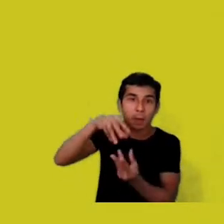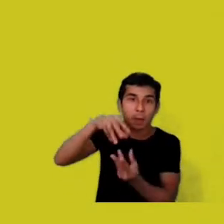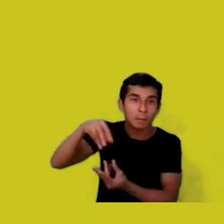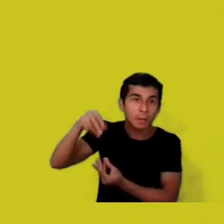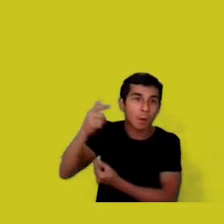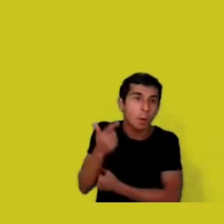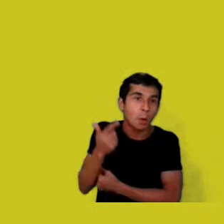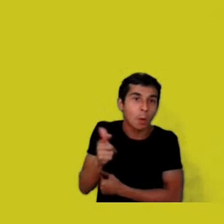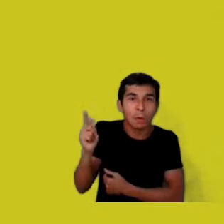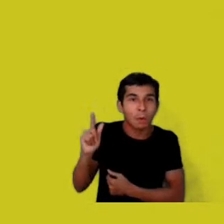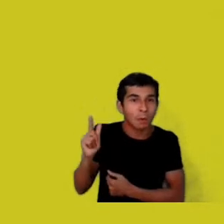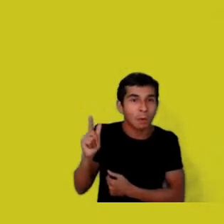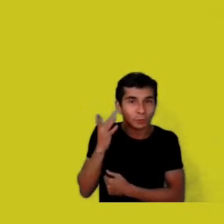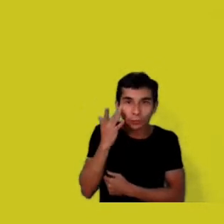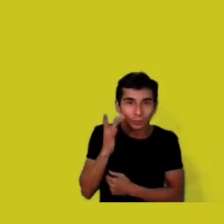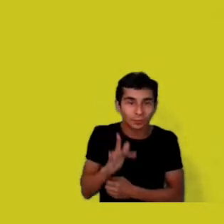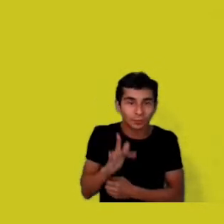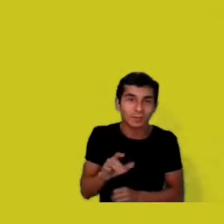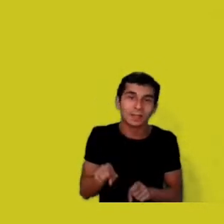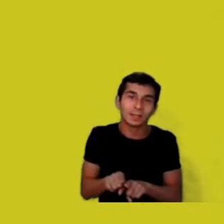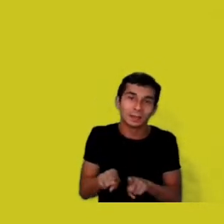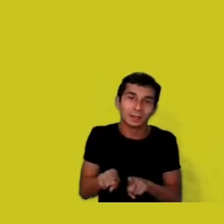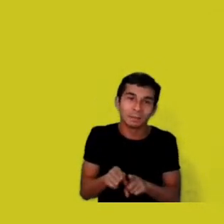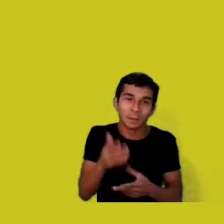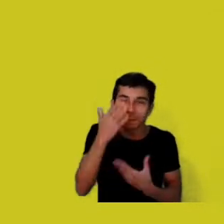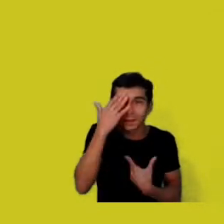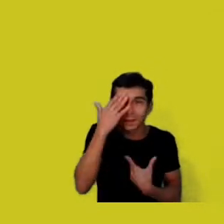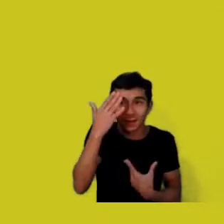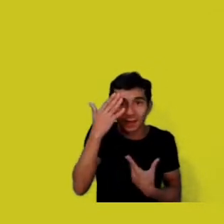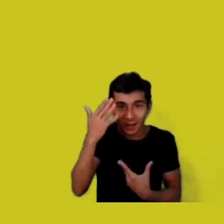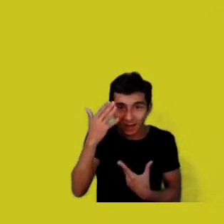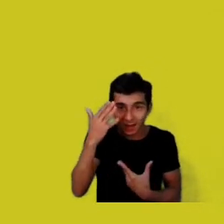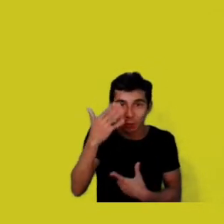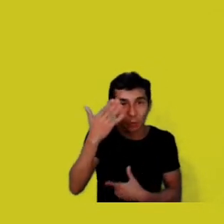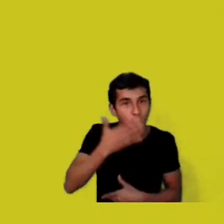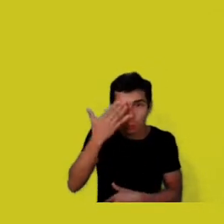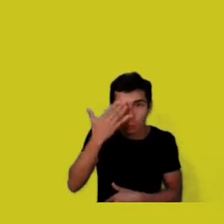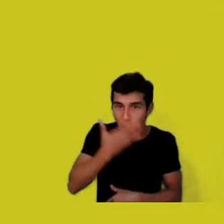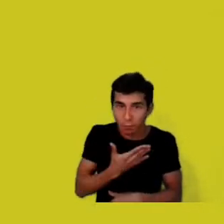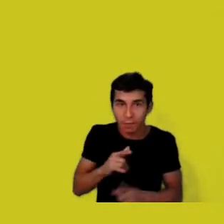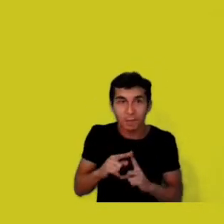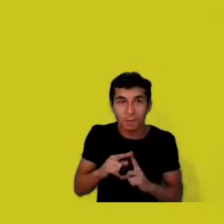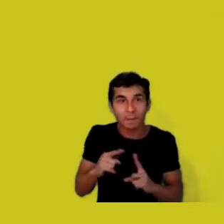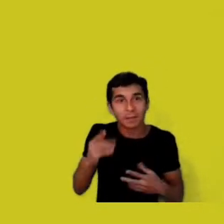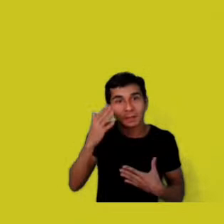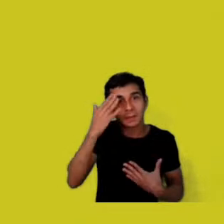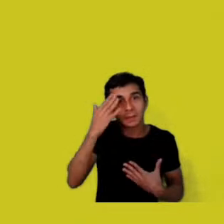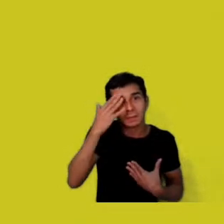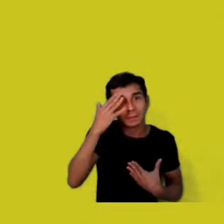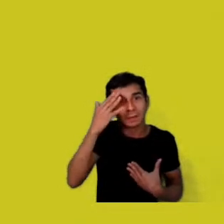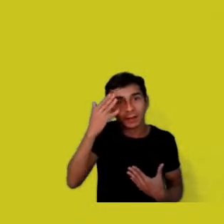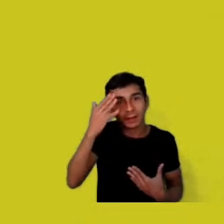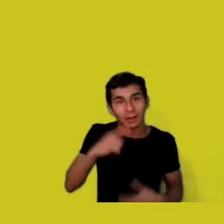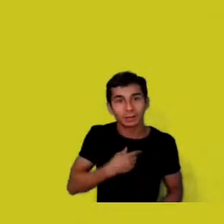who, invisible as they may be, are here somehow, among us.